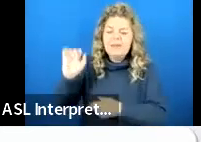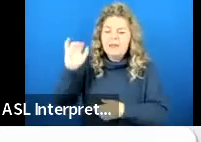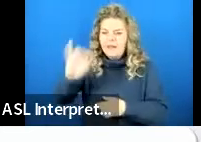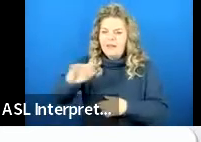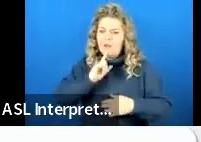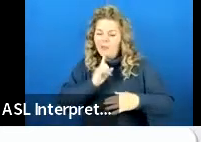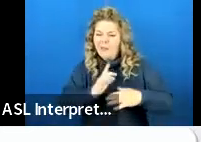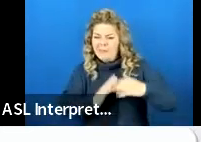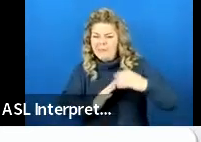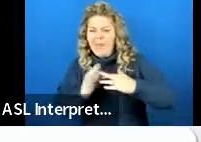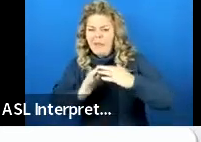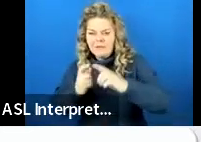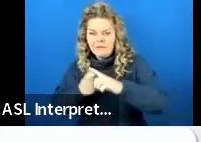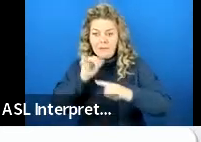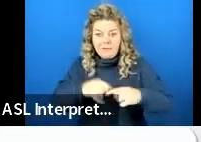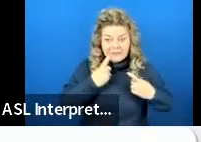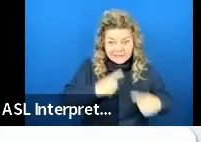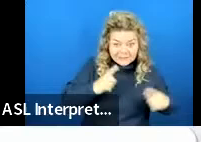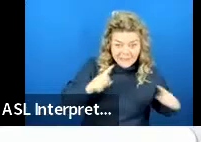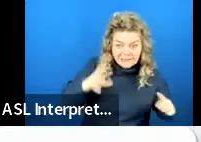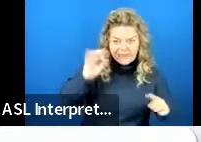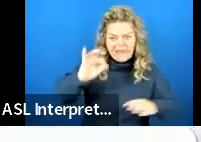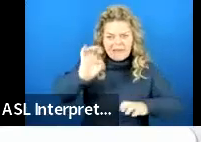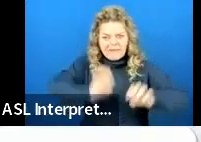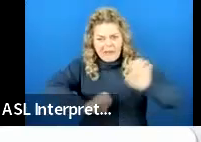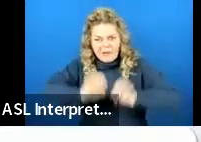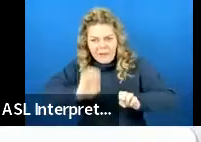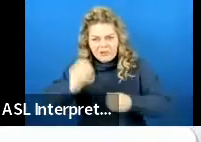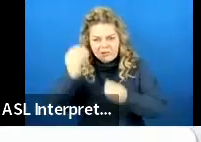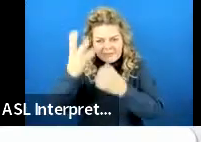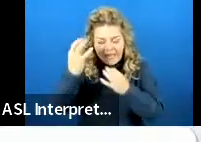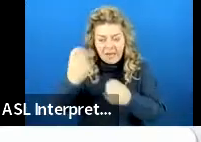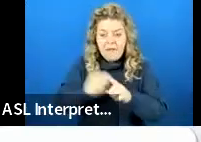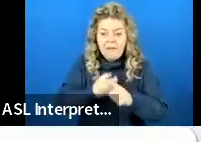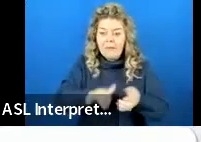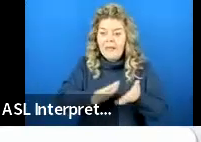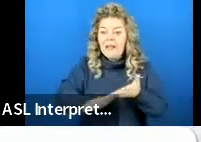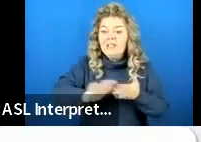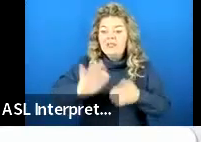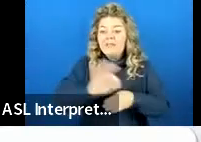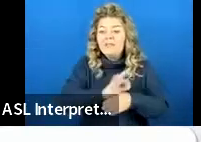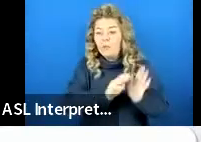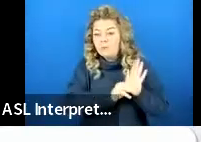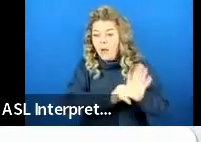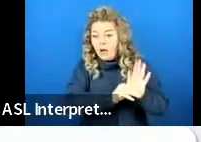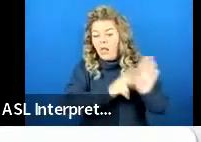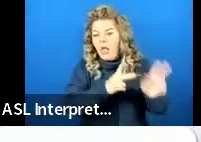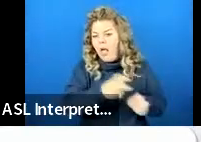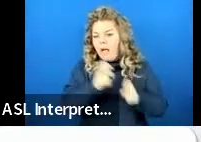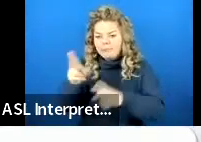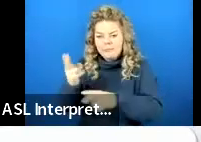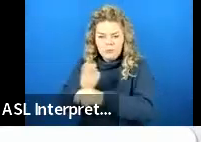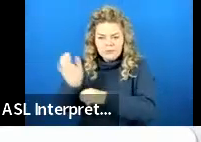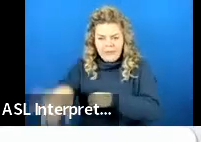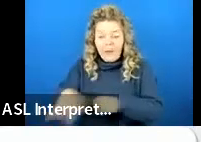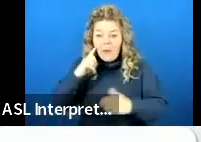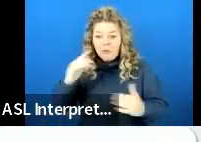builds from the success and the evaluation data of the Collegiate Fellows model impact aims to enhance diversity, equity,